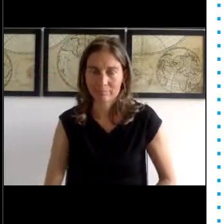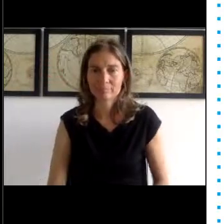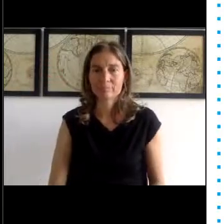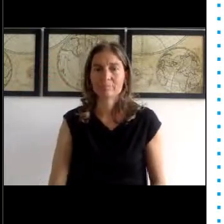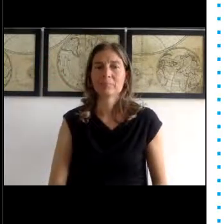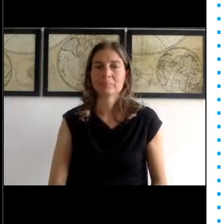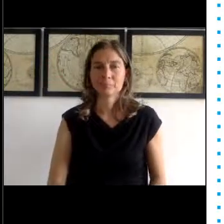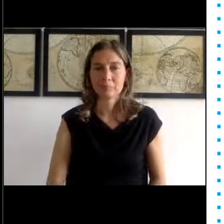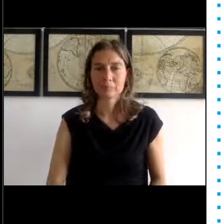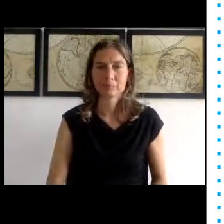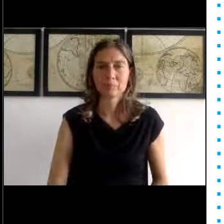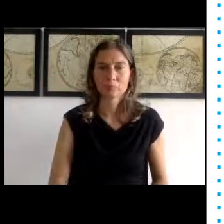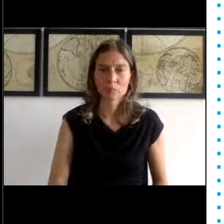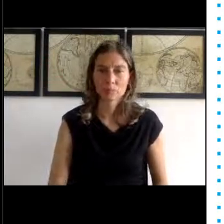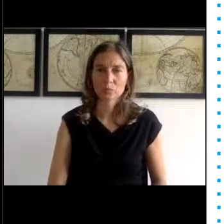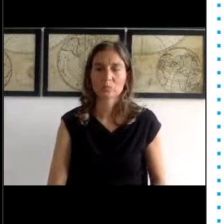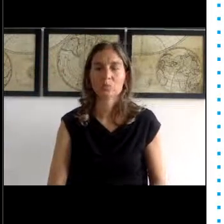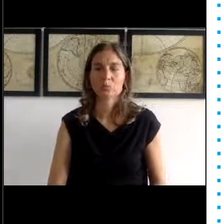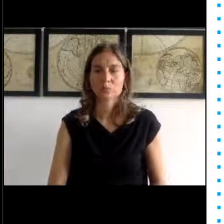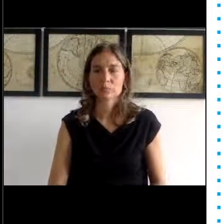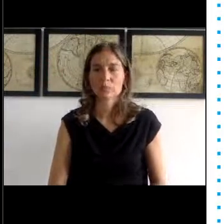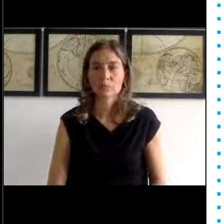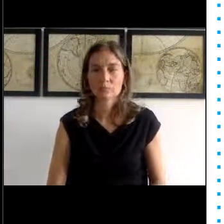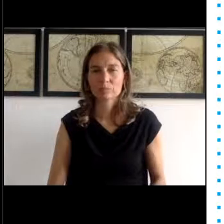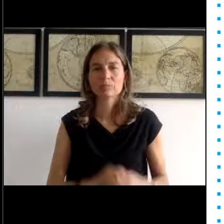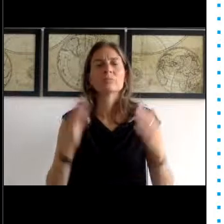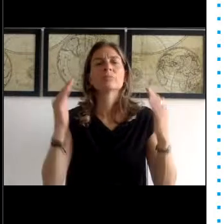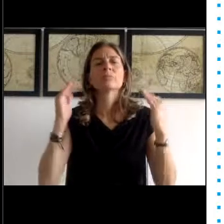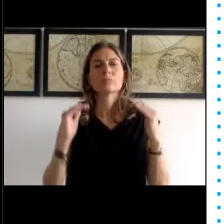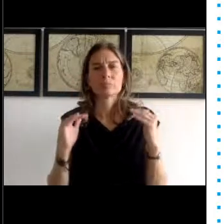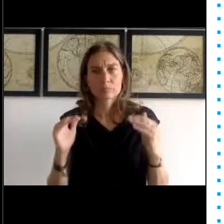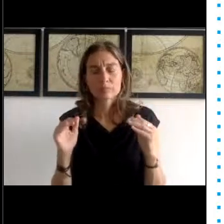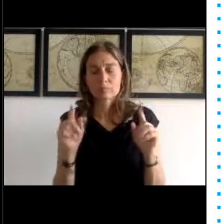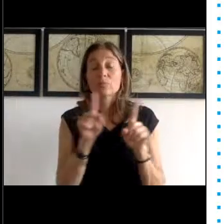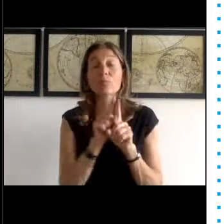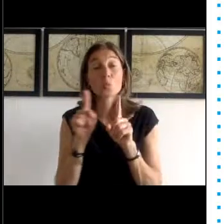that students with disabilities go abroad, so that's why.